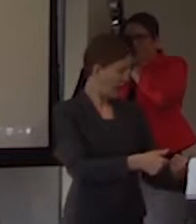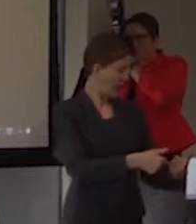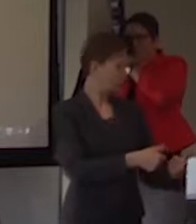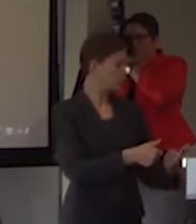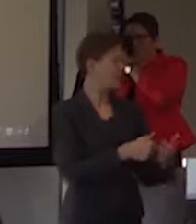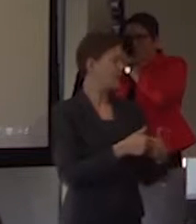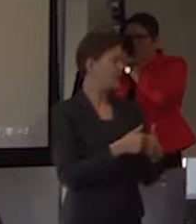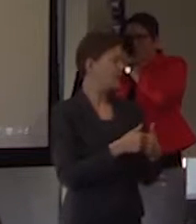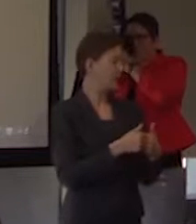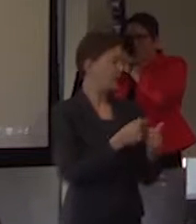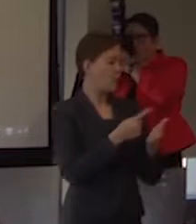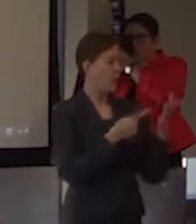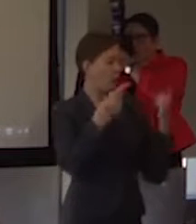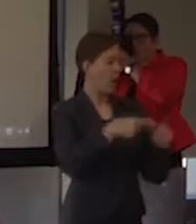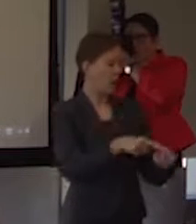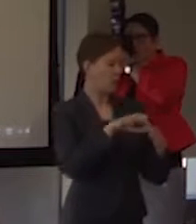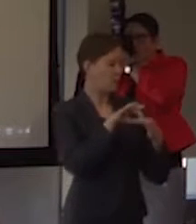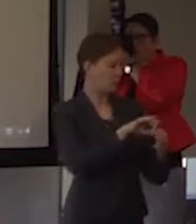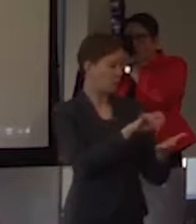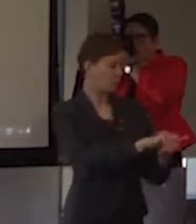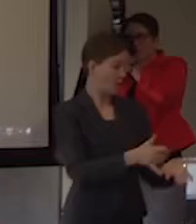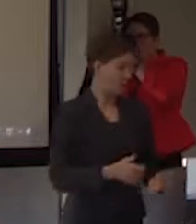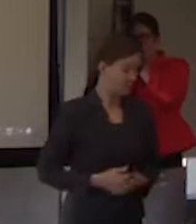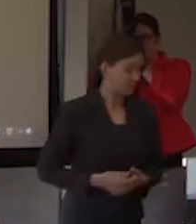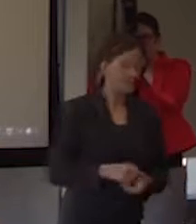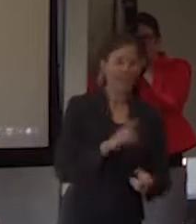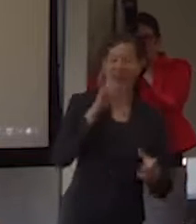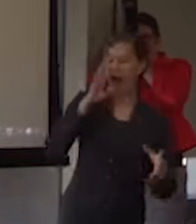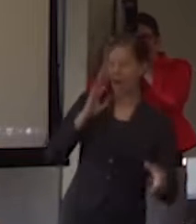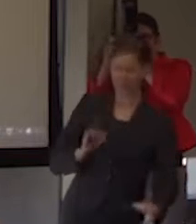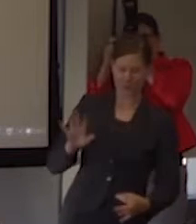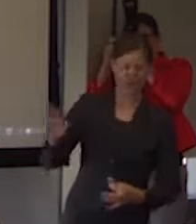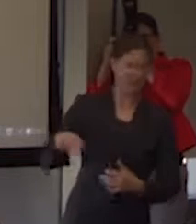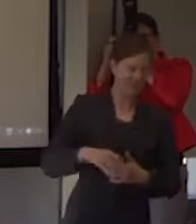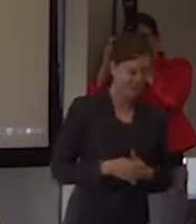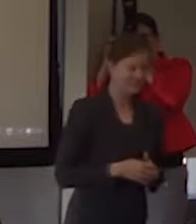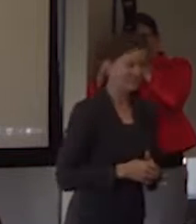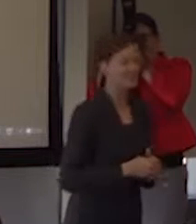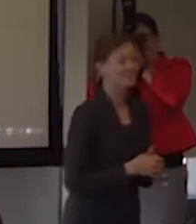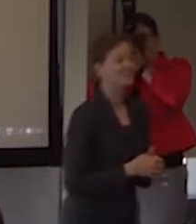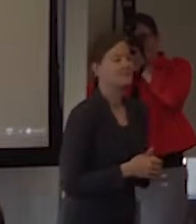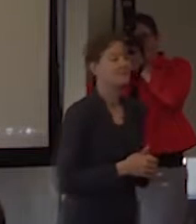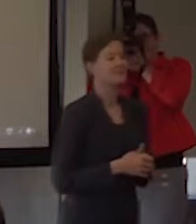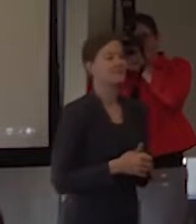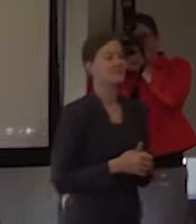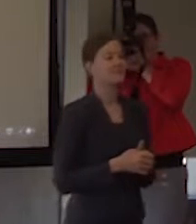and what happened there? [Jen] Absolutely, I have kind of run the gambit